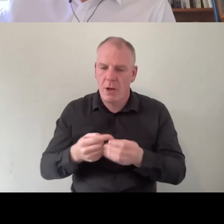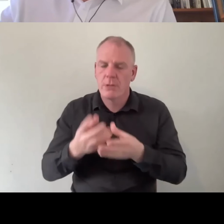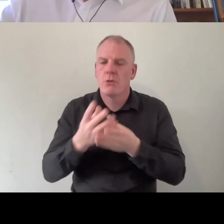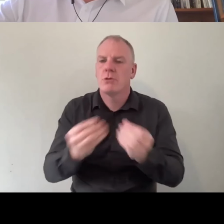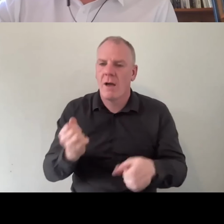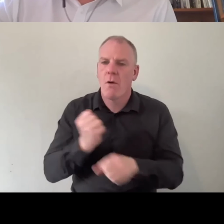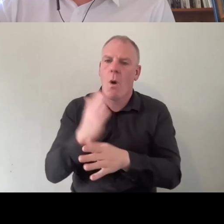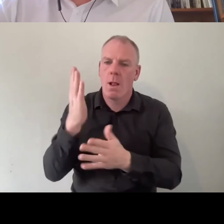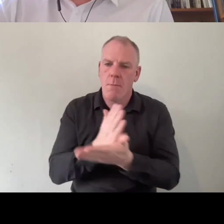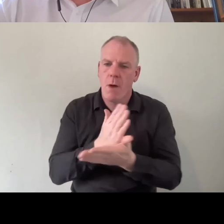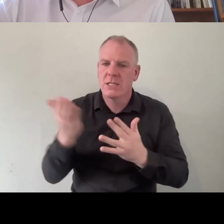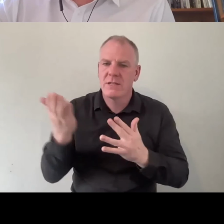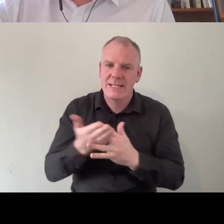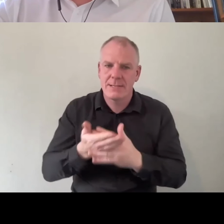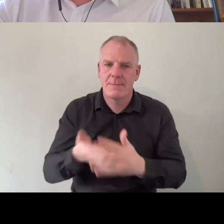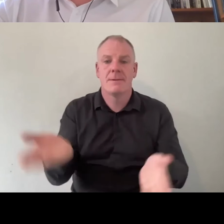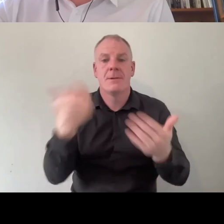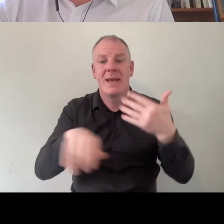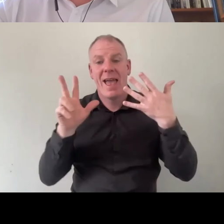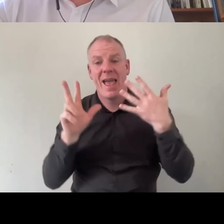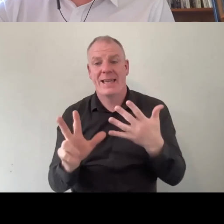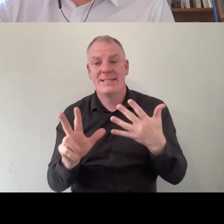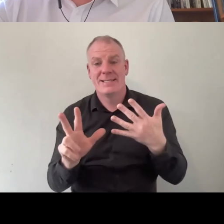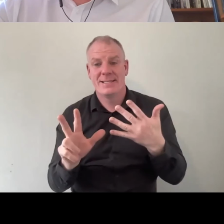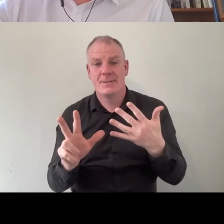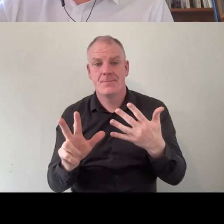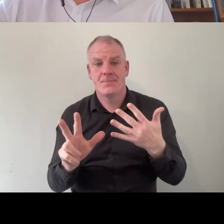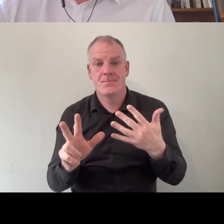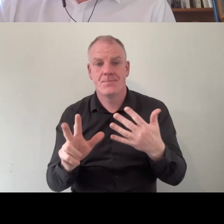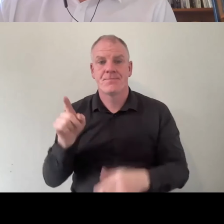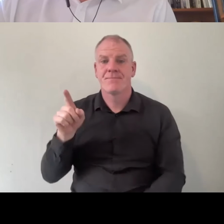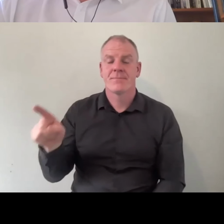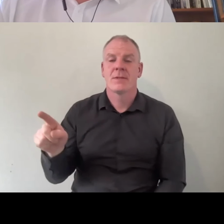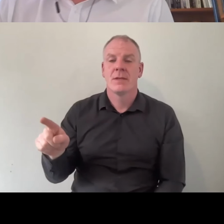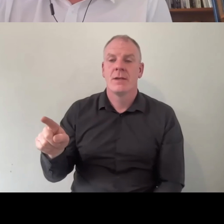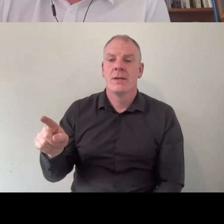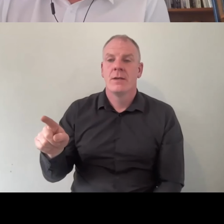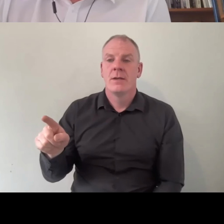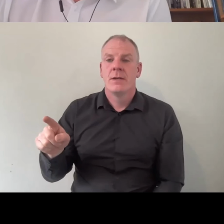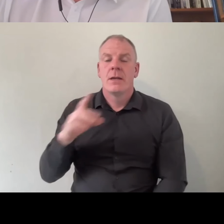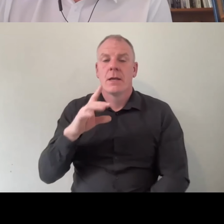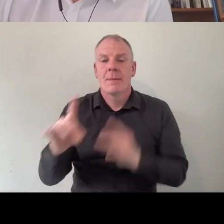Number eight is ensure all your buildings and facilities